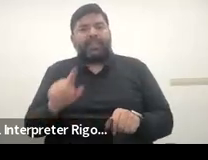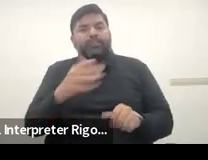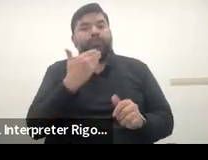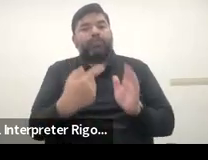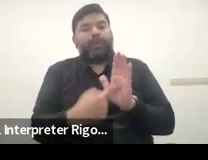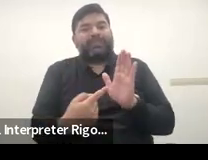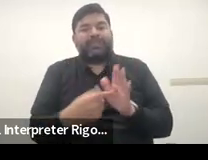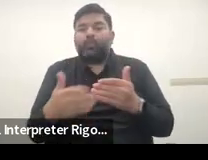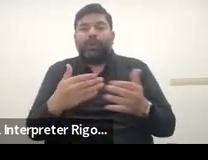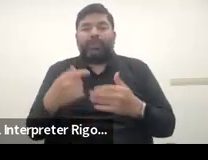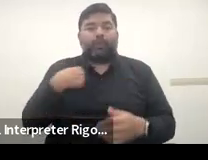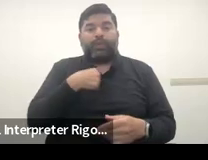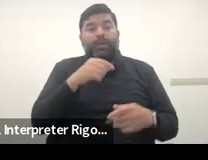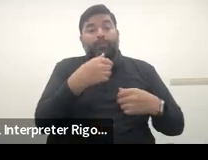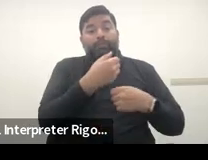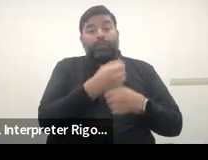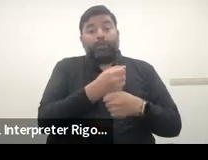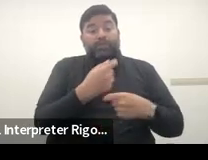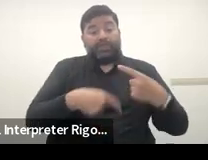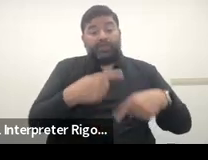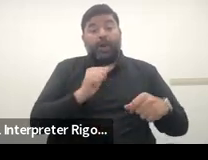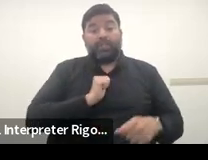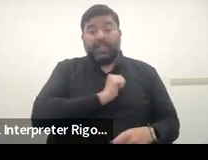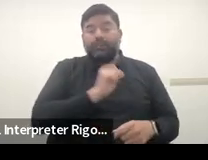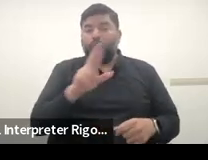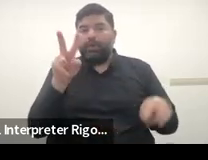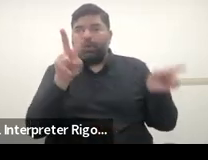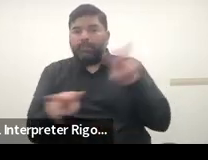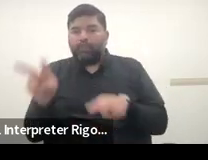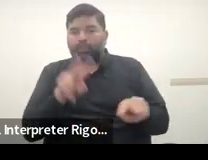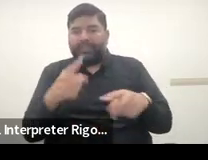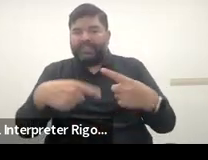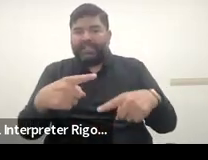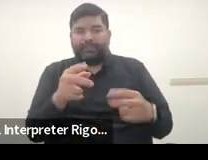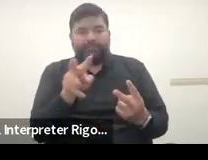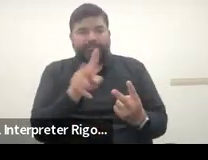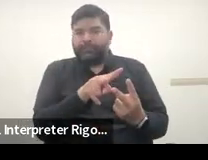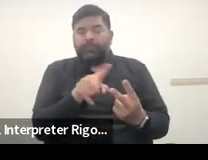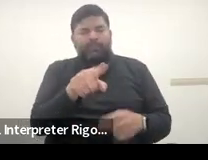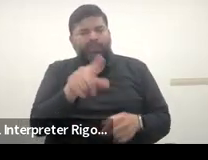the sign or just looking at the sign. You're absolutely right that the deaf community